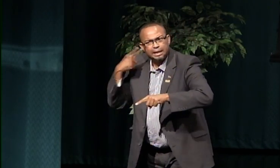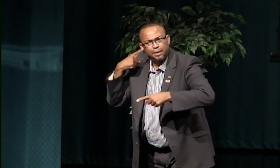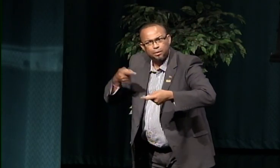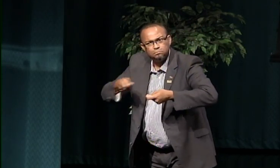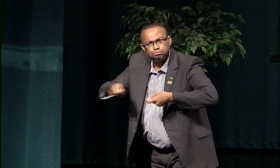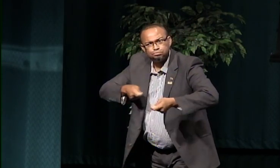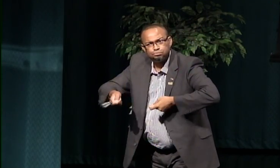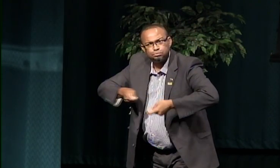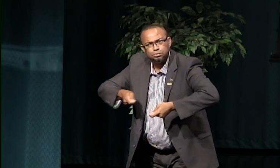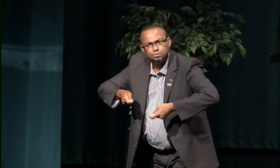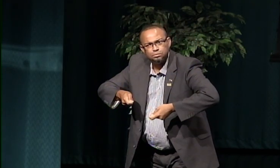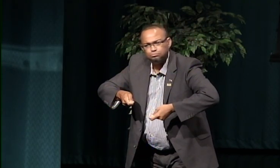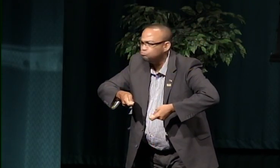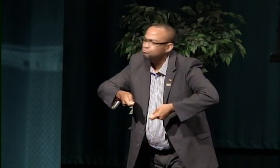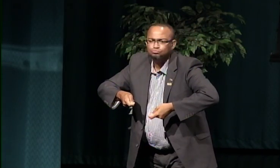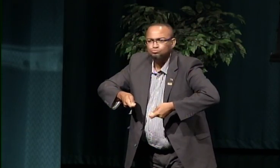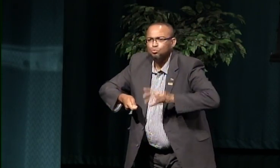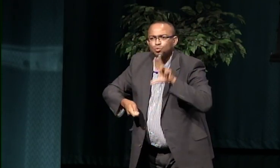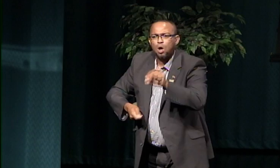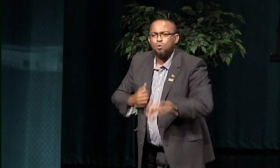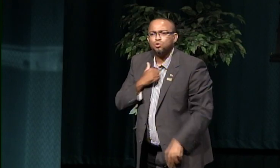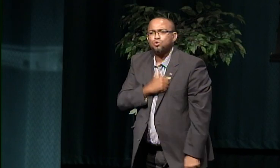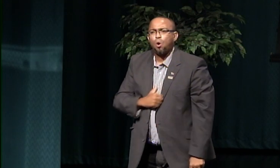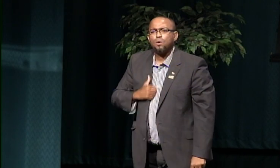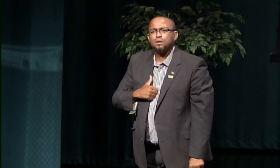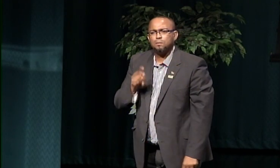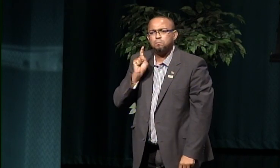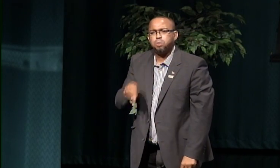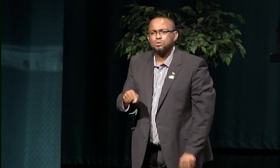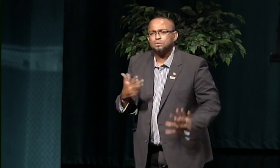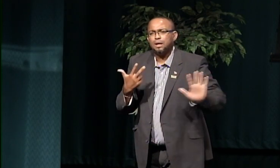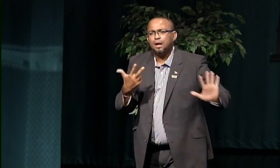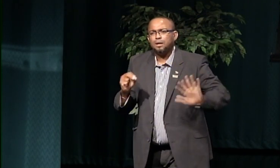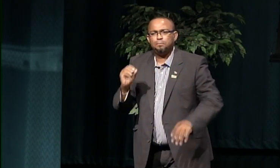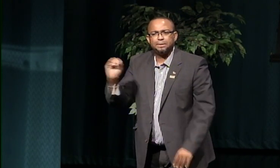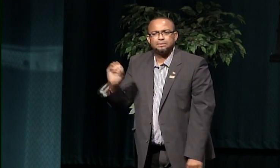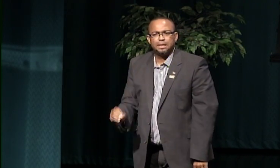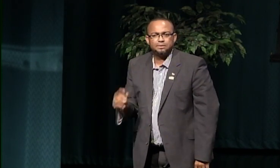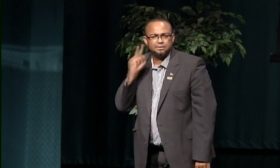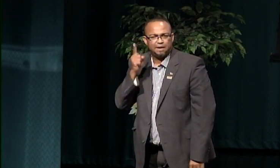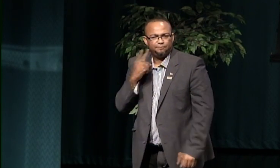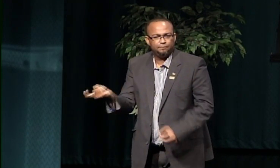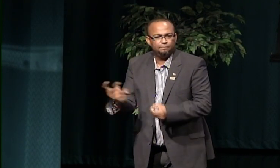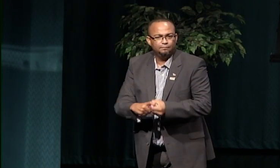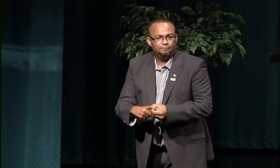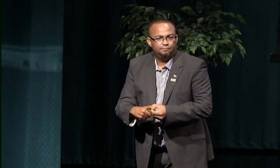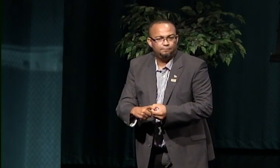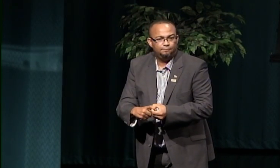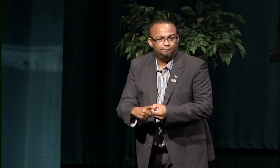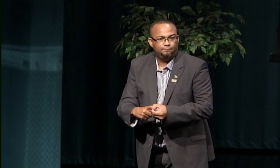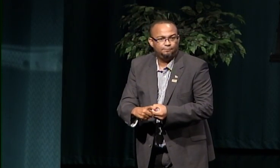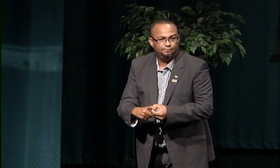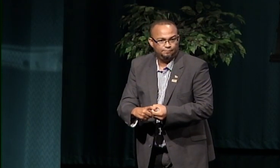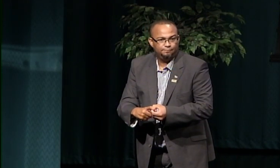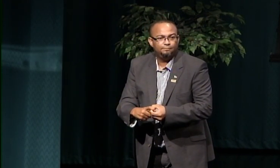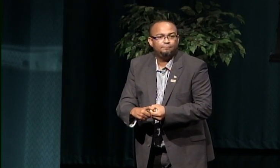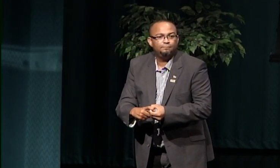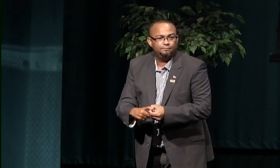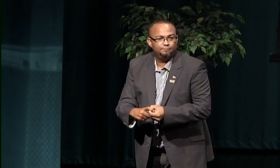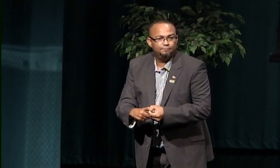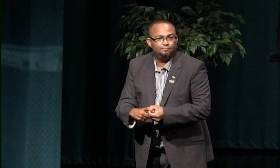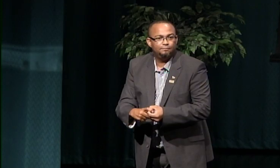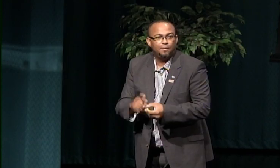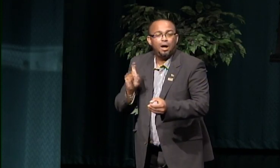And in 1999, we were finally able to attend.